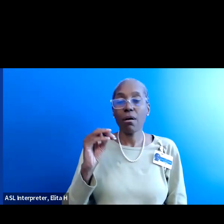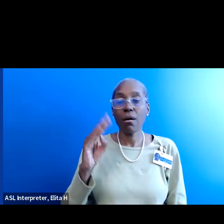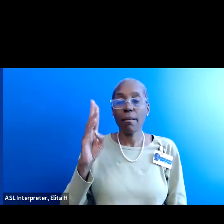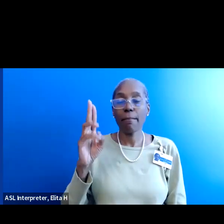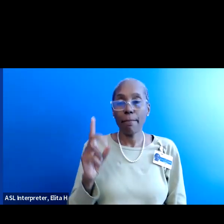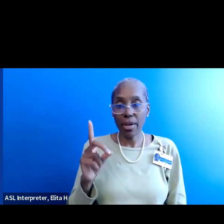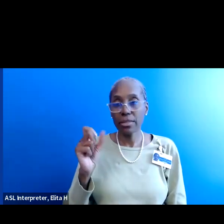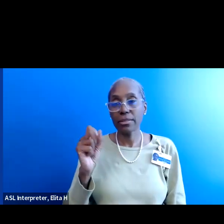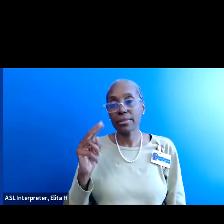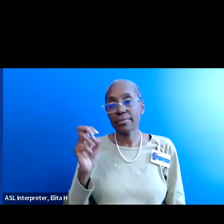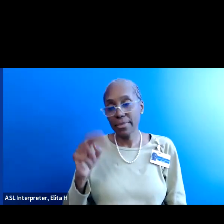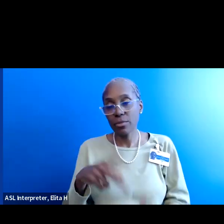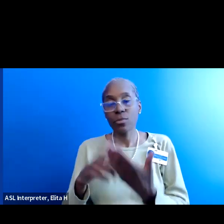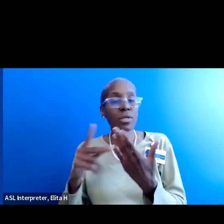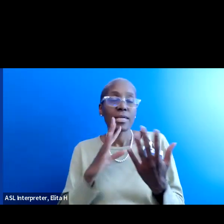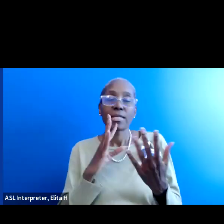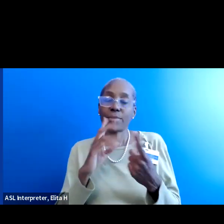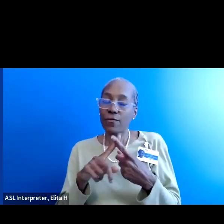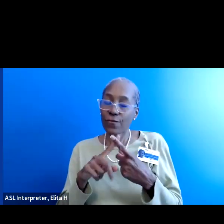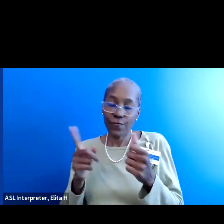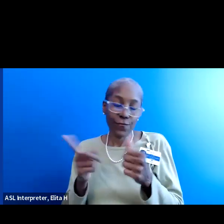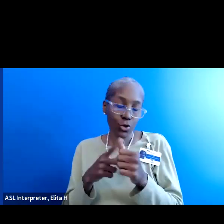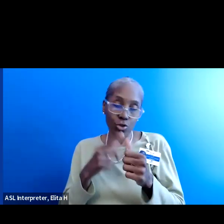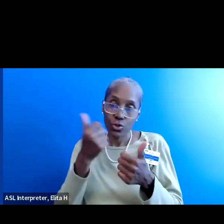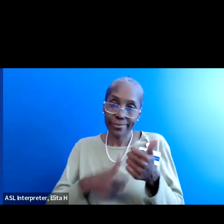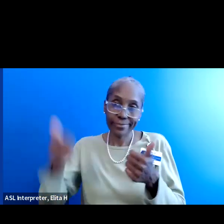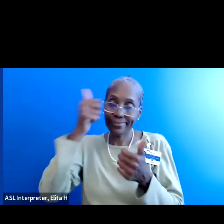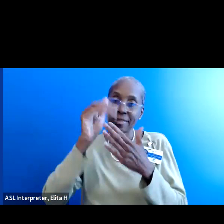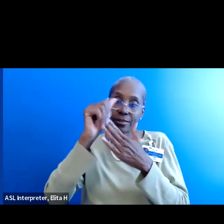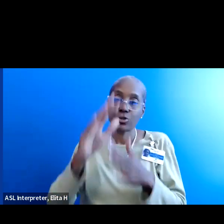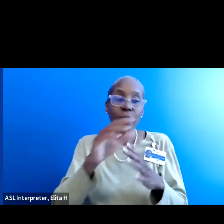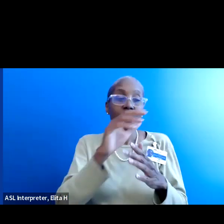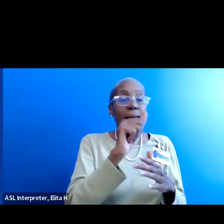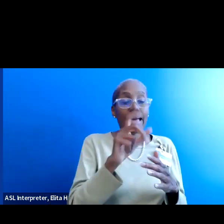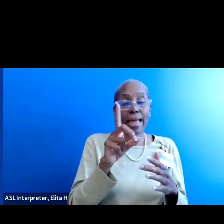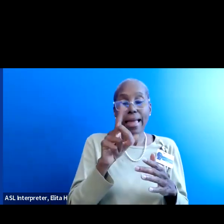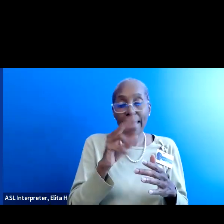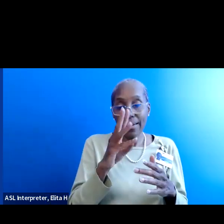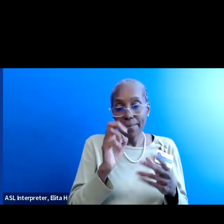first with the facility leadership. So with their administrator, social worker, a trusted staff